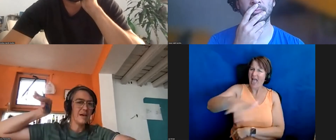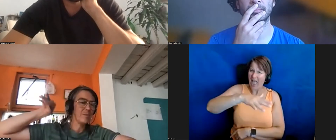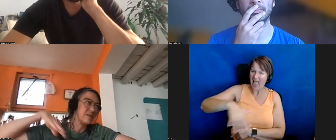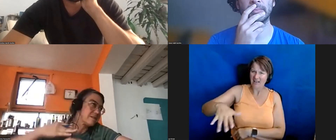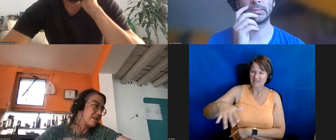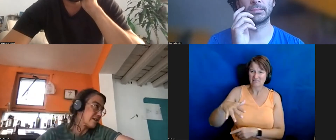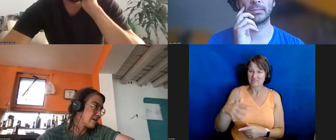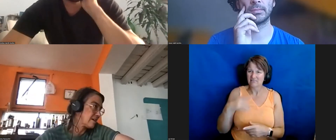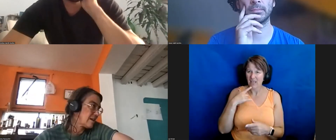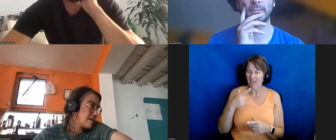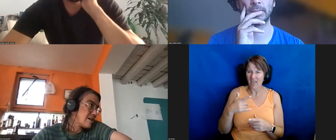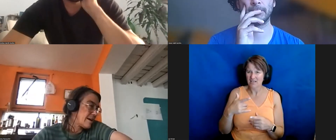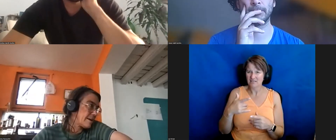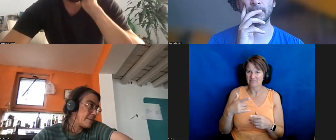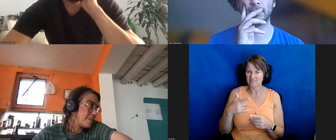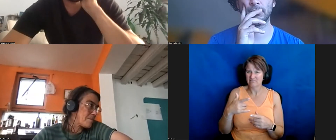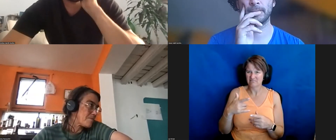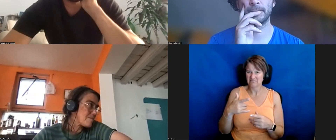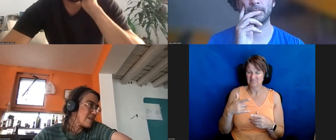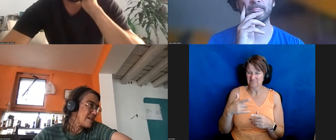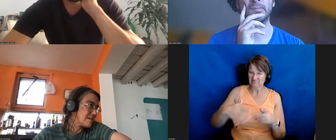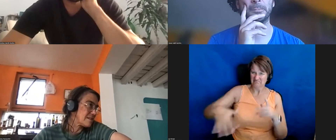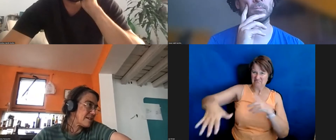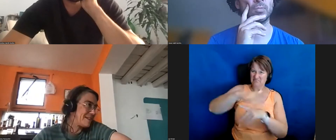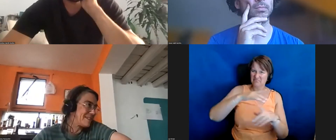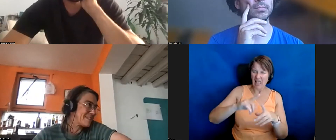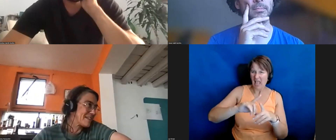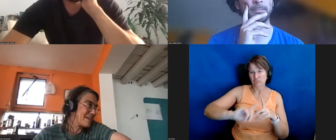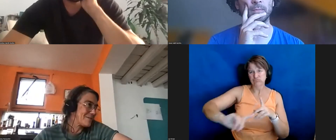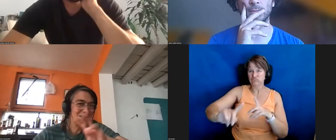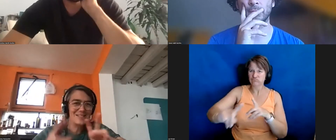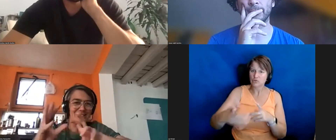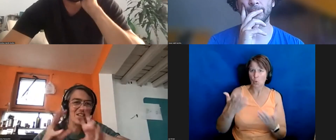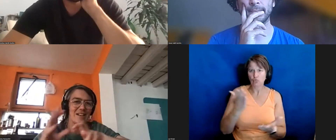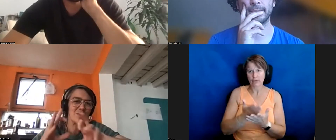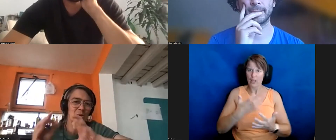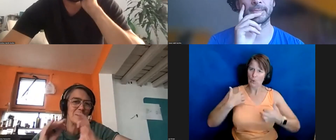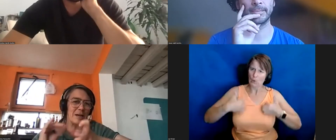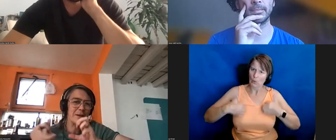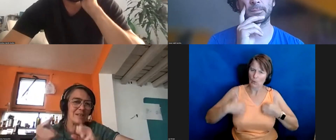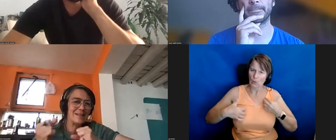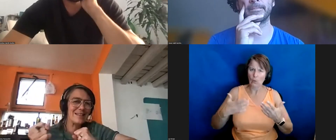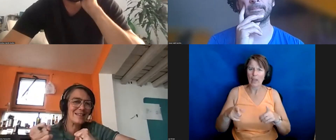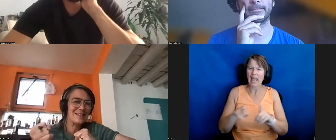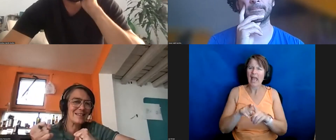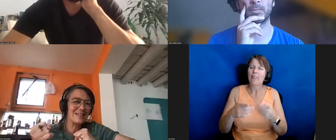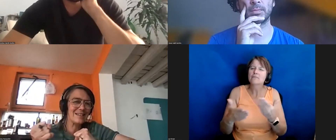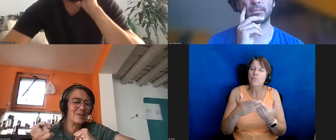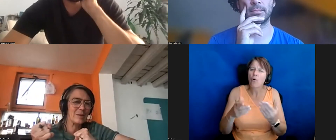And so, I think it's exciting to kind of switch and there's more malleability when people